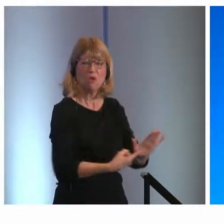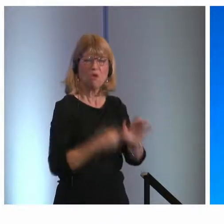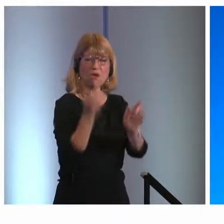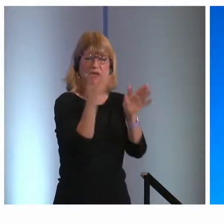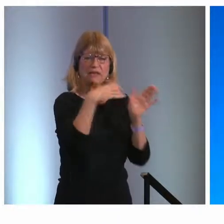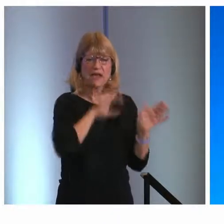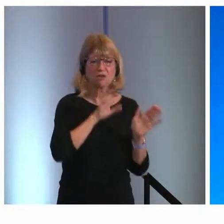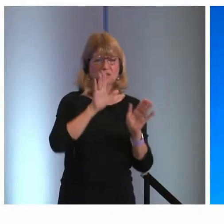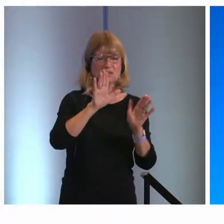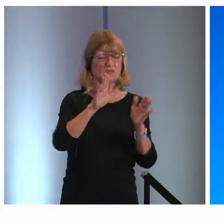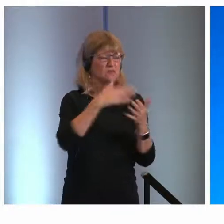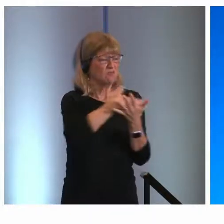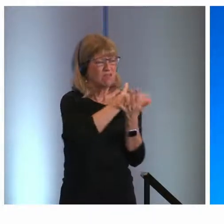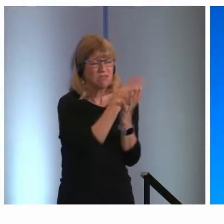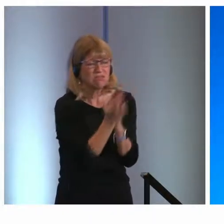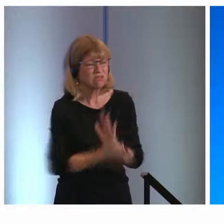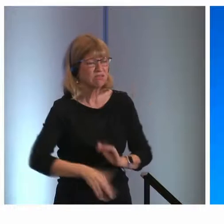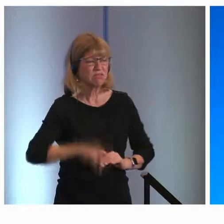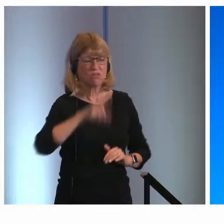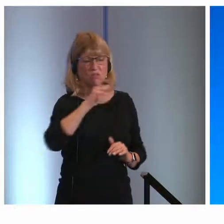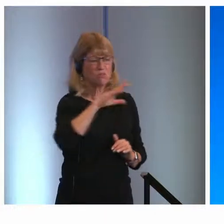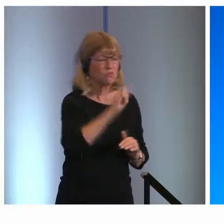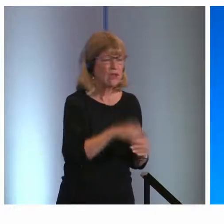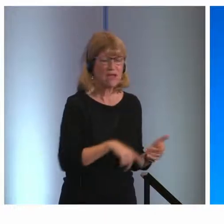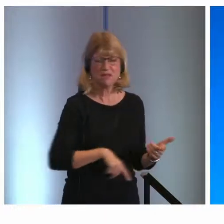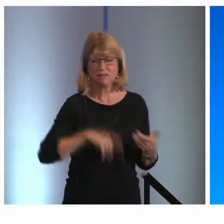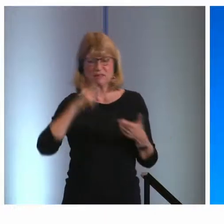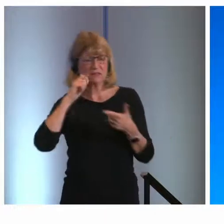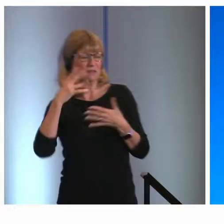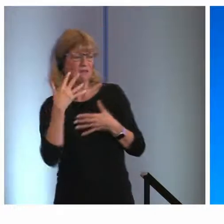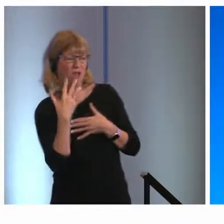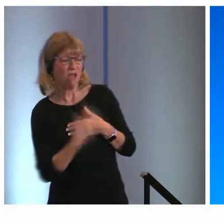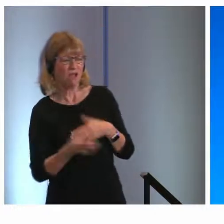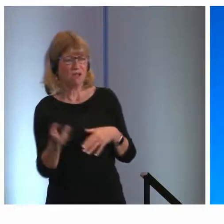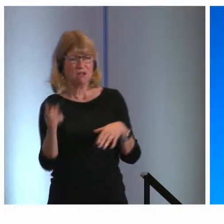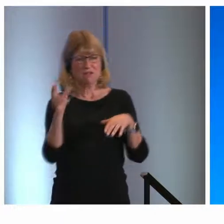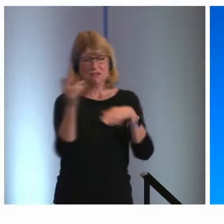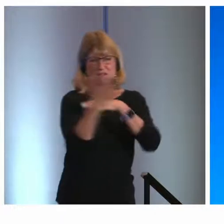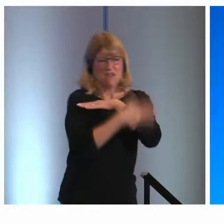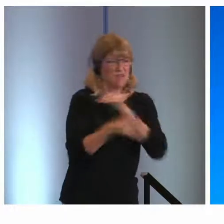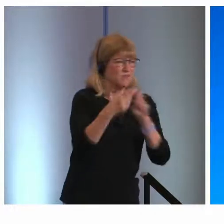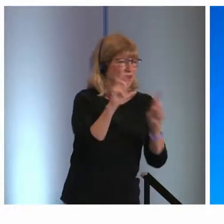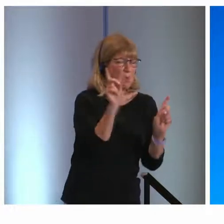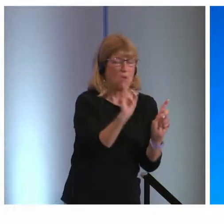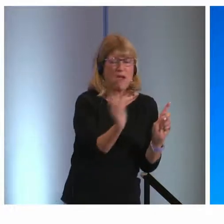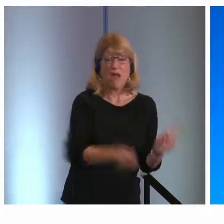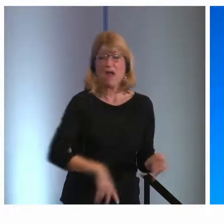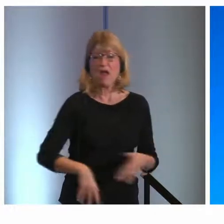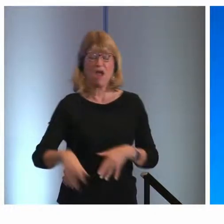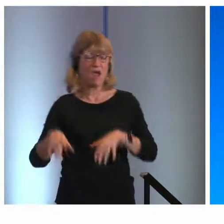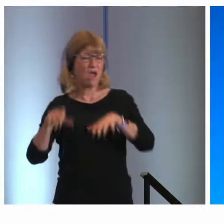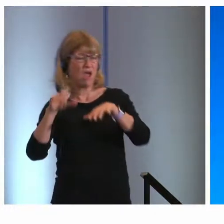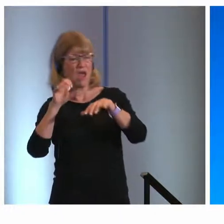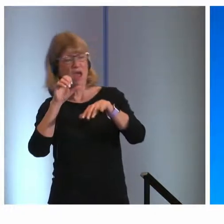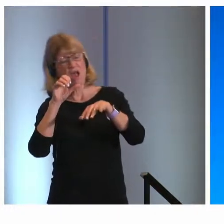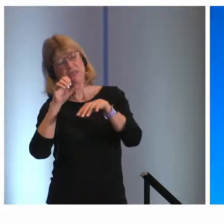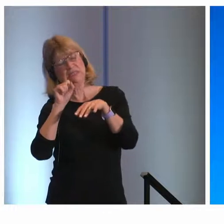delight all segments of our audience. We do it two ways first, seeking out stories that amplify the voices of characters, across race,